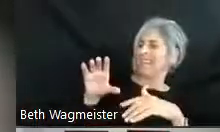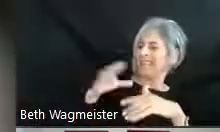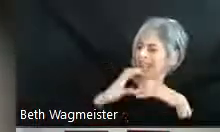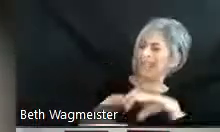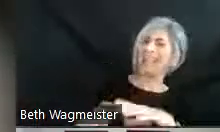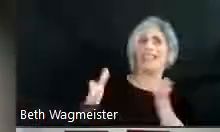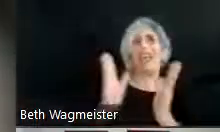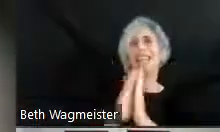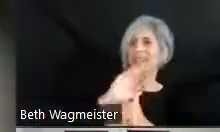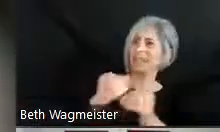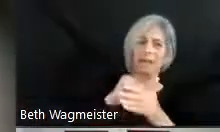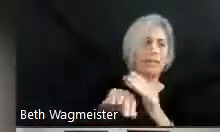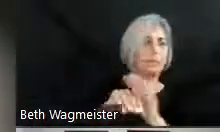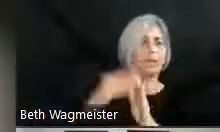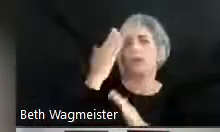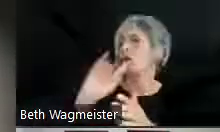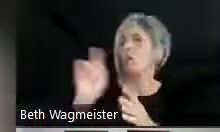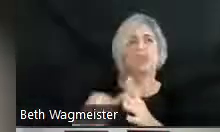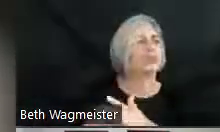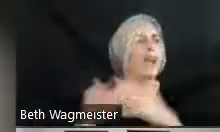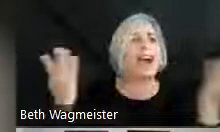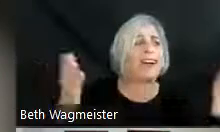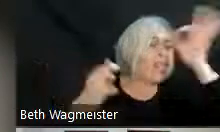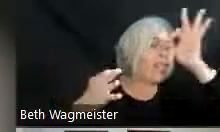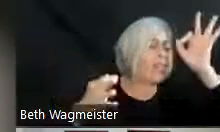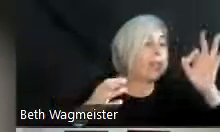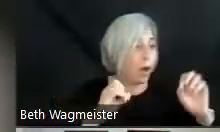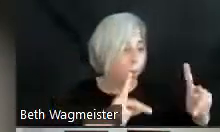accessibility, and we didn't even know where to start. Okay, well maybe I'll start to send